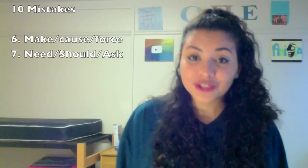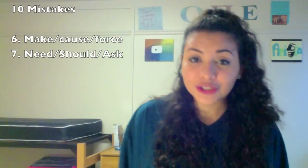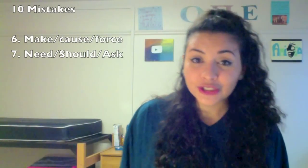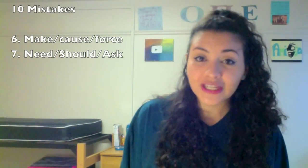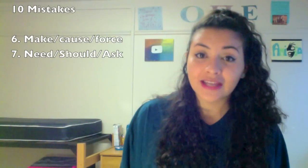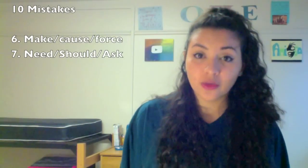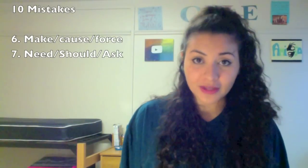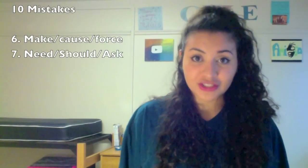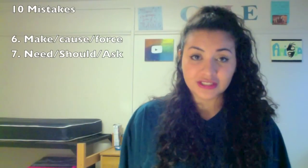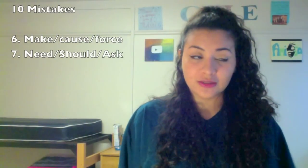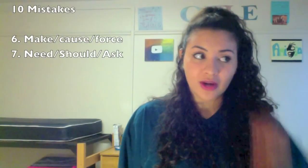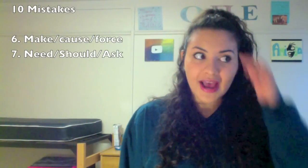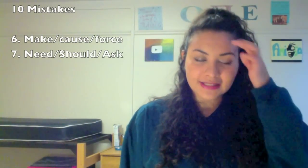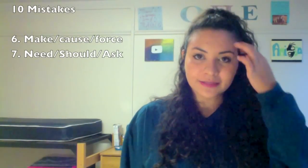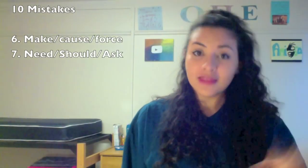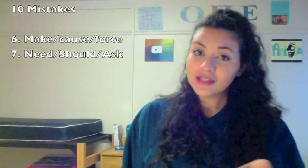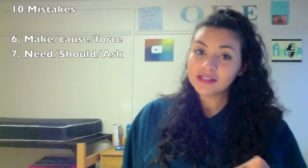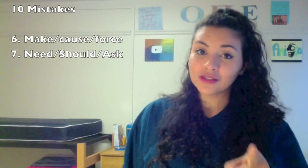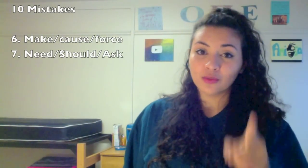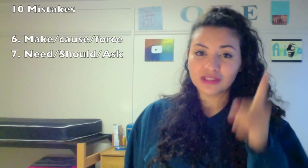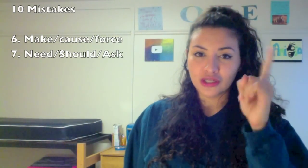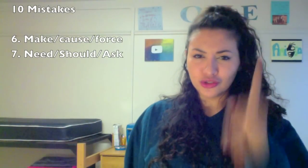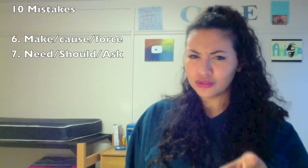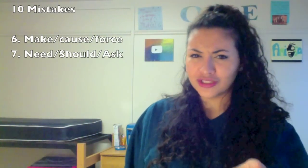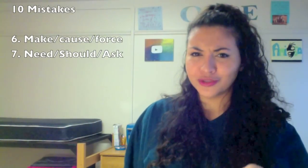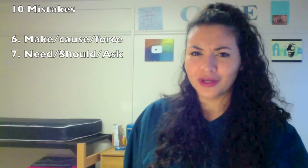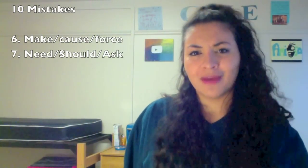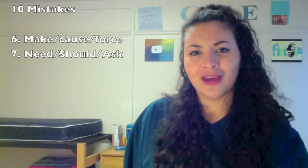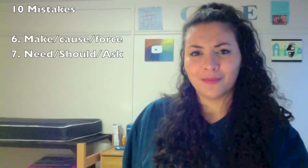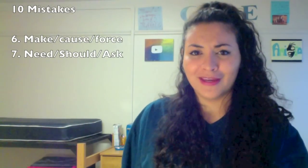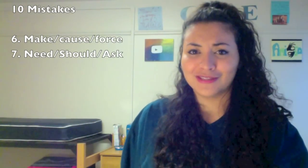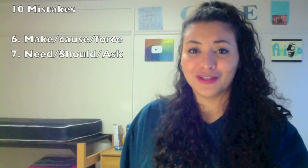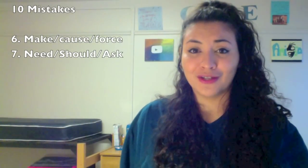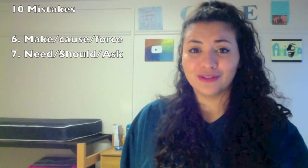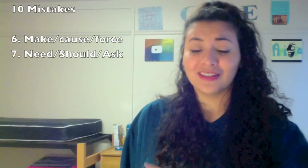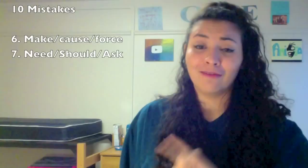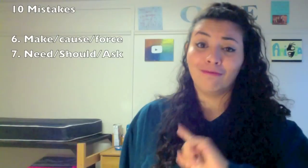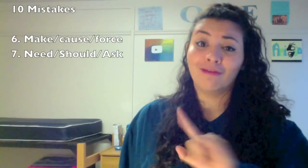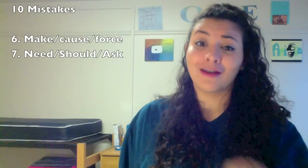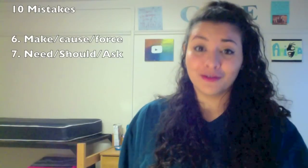Should, and Question or Ask. This was a huge issue in my Helping hands videos. A lot of